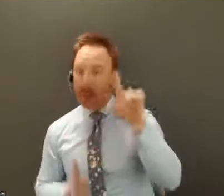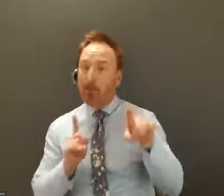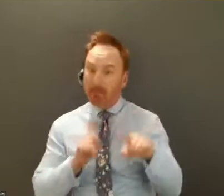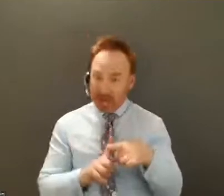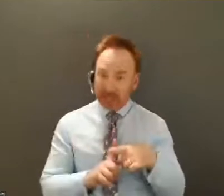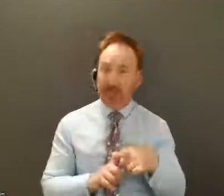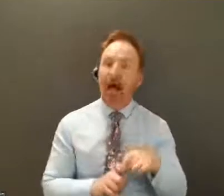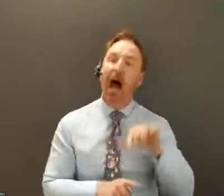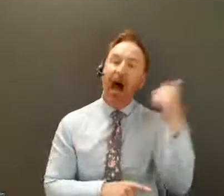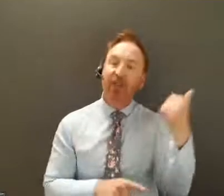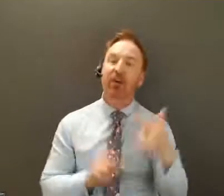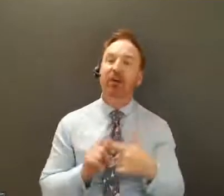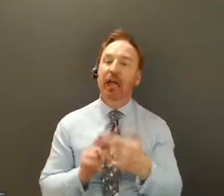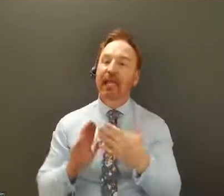that's why if you are sick it's